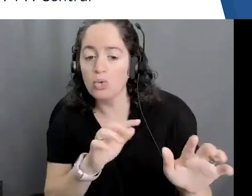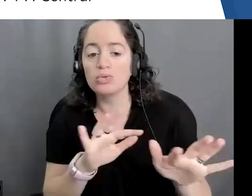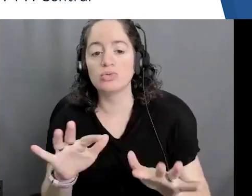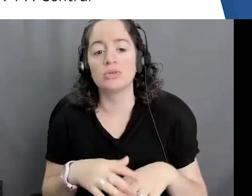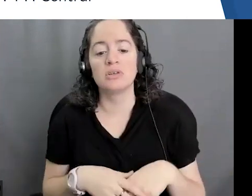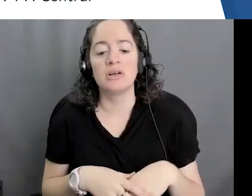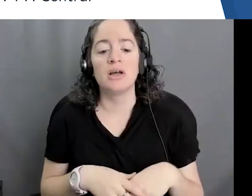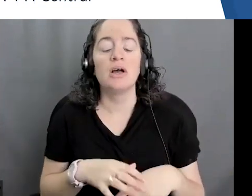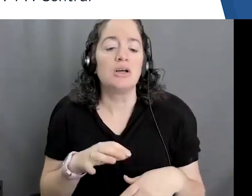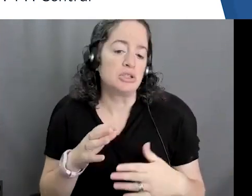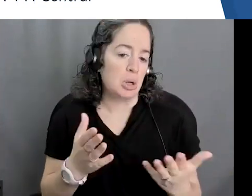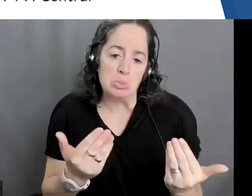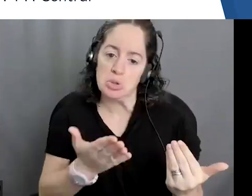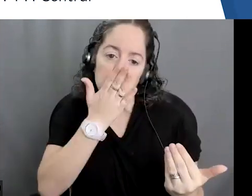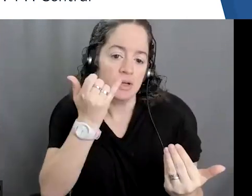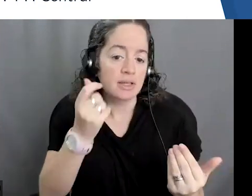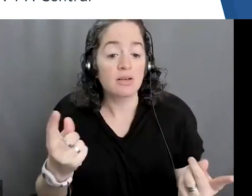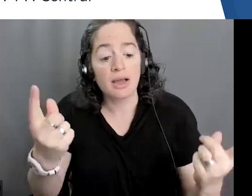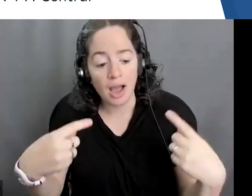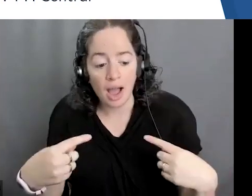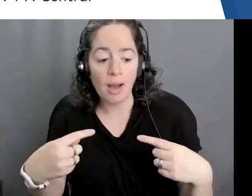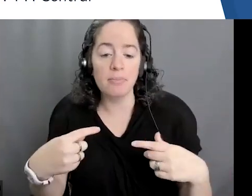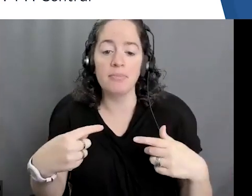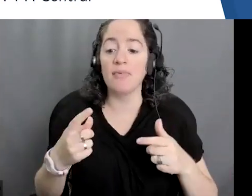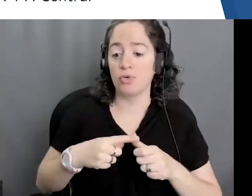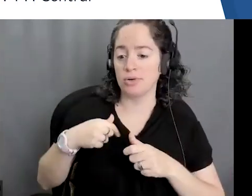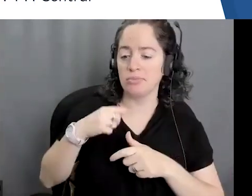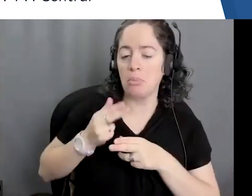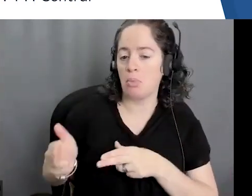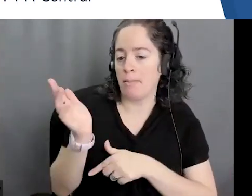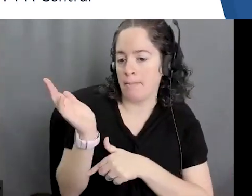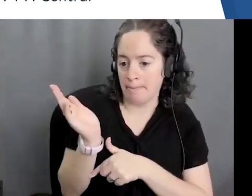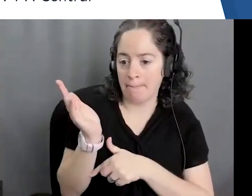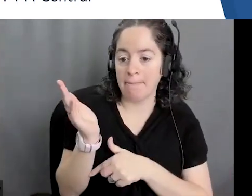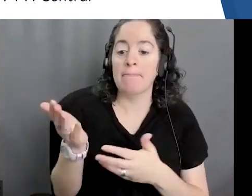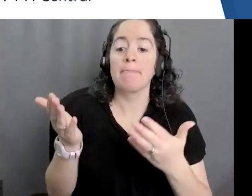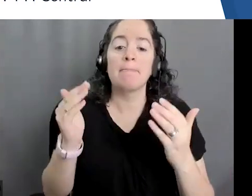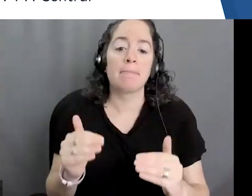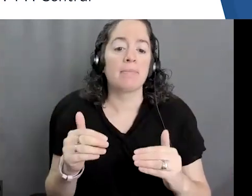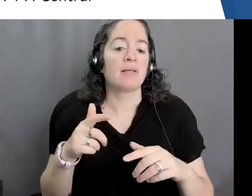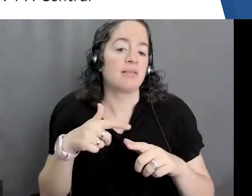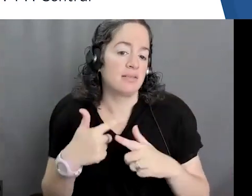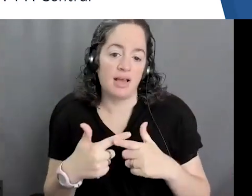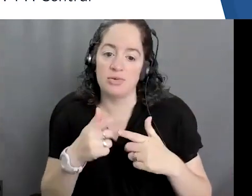then we're going to have roundtable and opportunity for discussion,